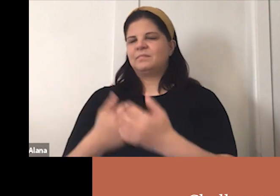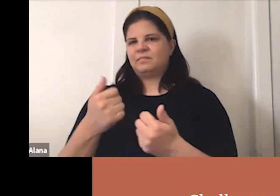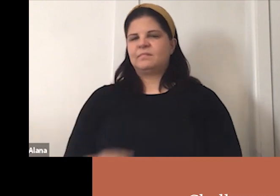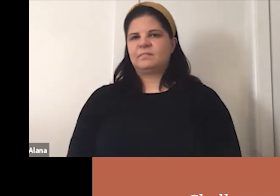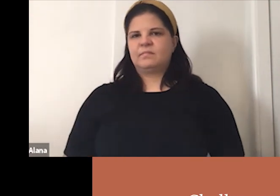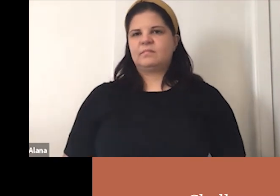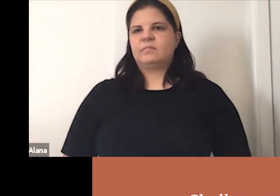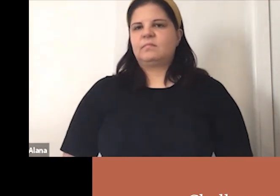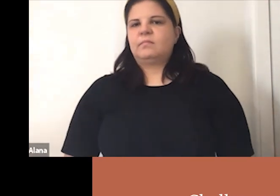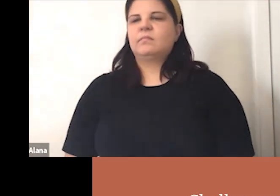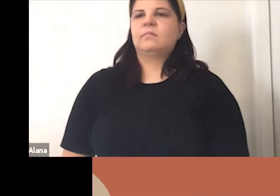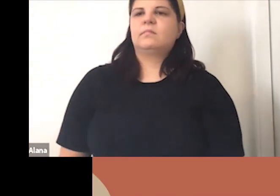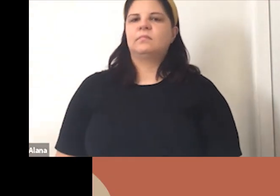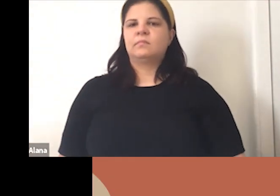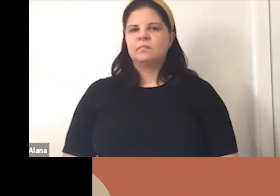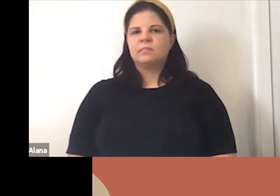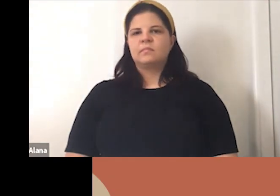What - there are no images here.